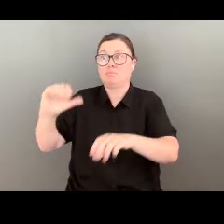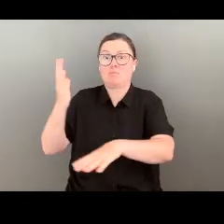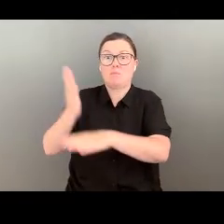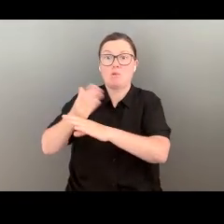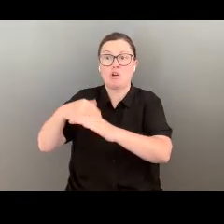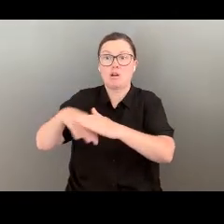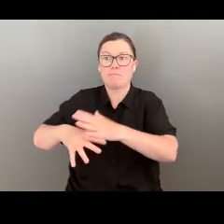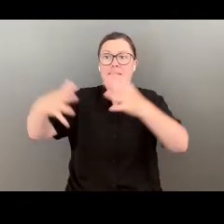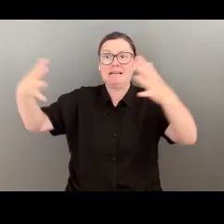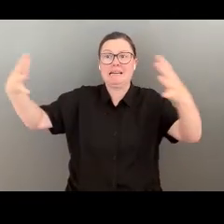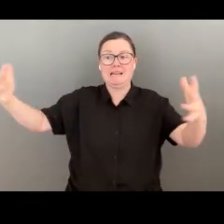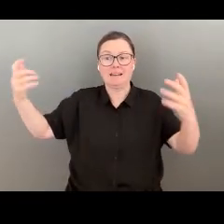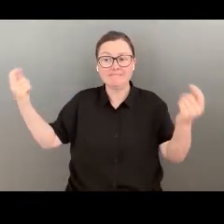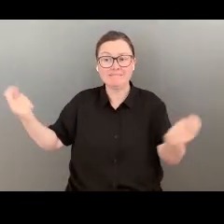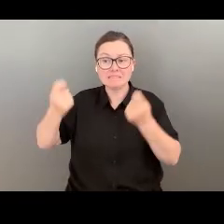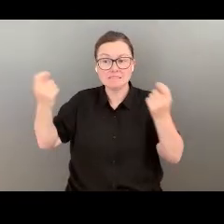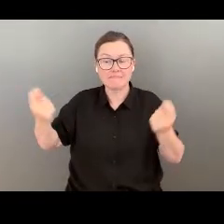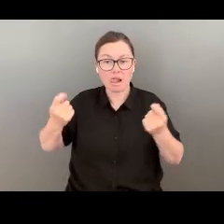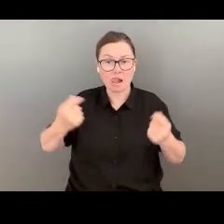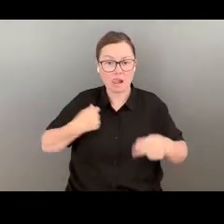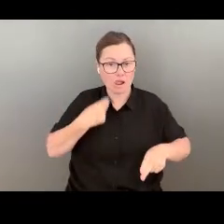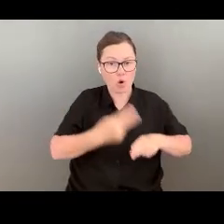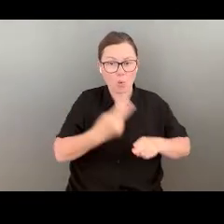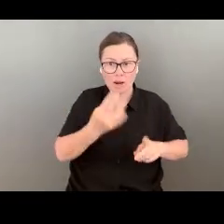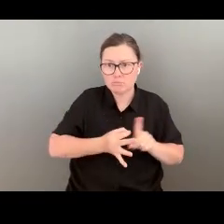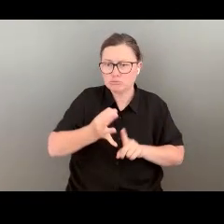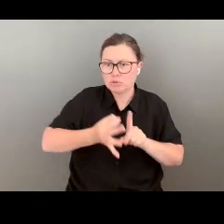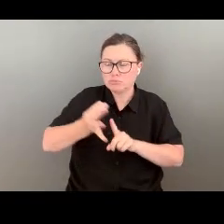led me to a variety of different experiences that,